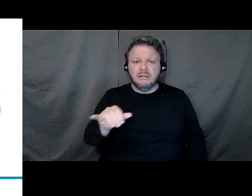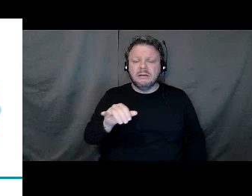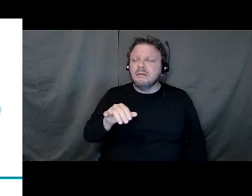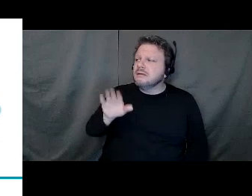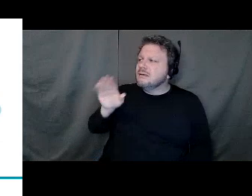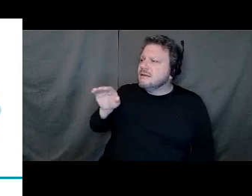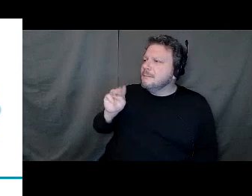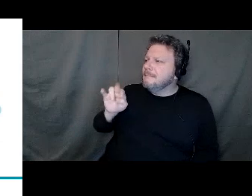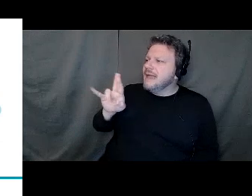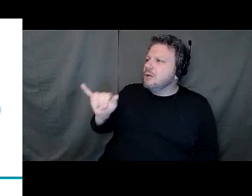Mary unmute Mary.